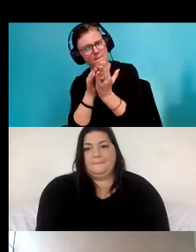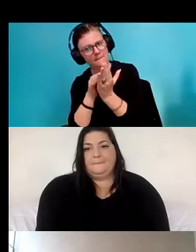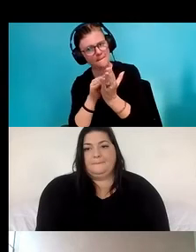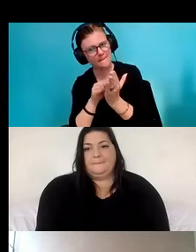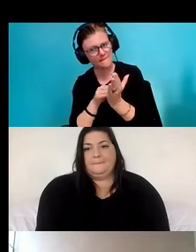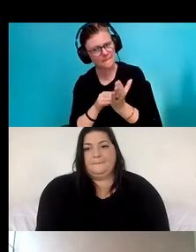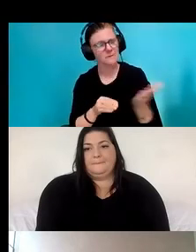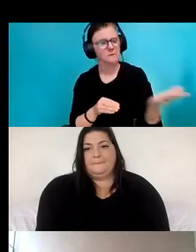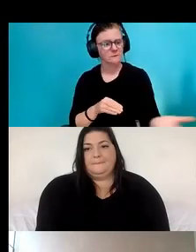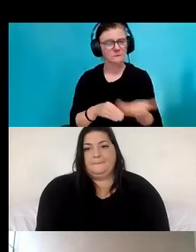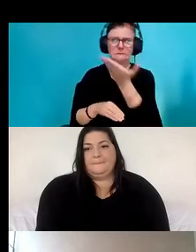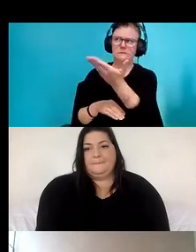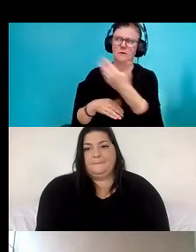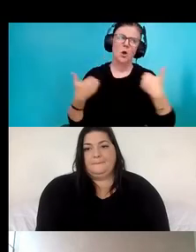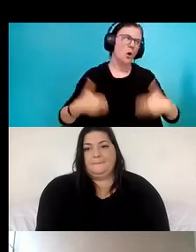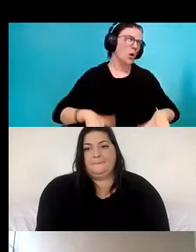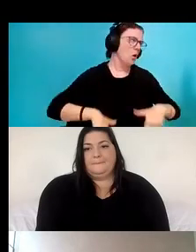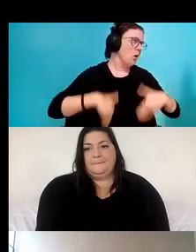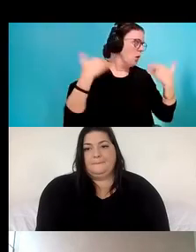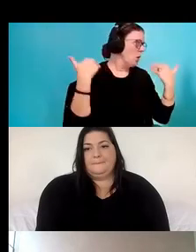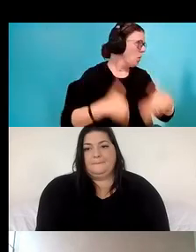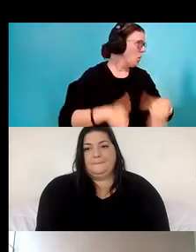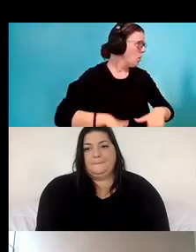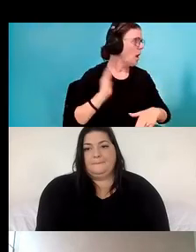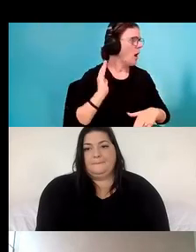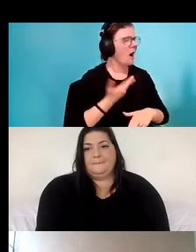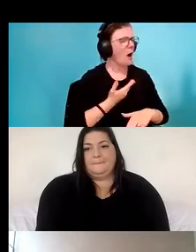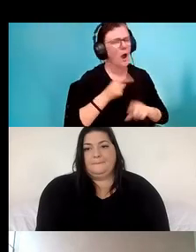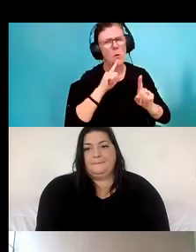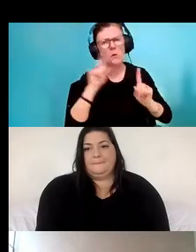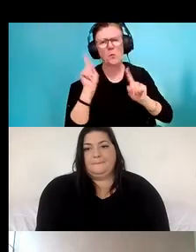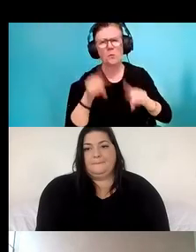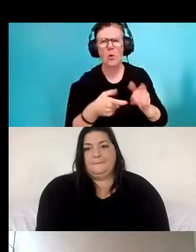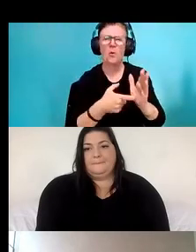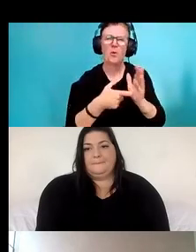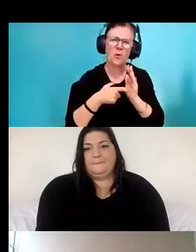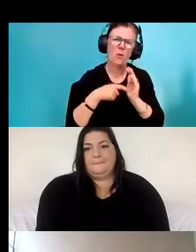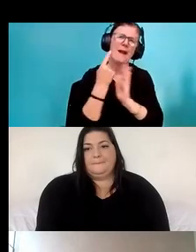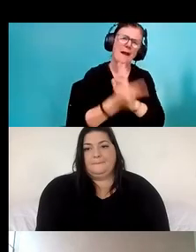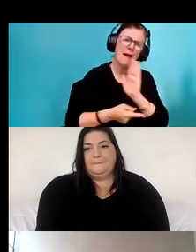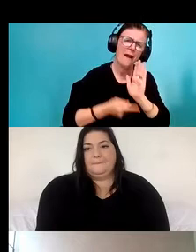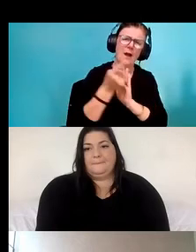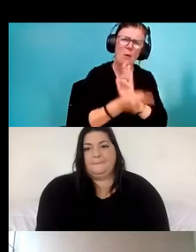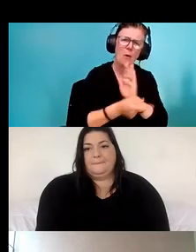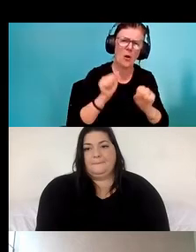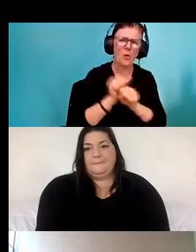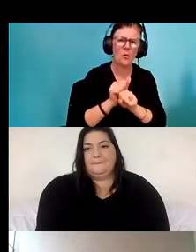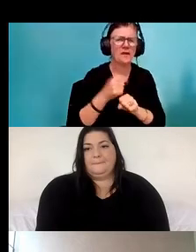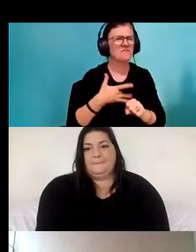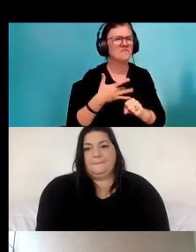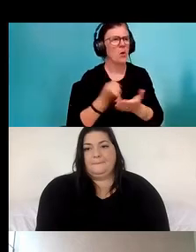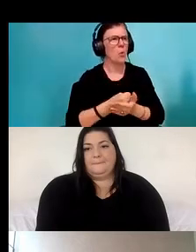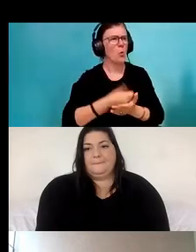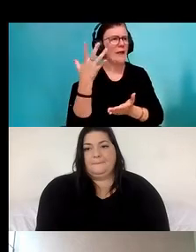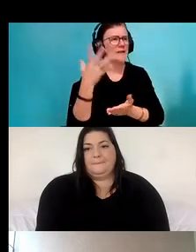if the time that you've put into documenting all of these things has been a waste, I hope that today you'll